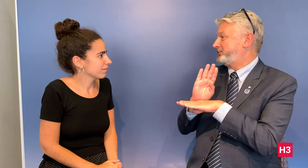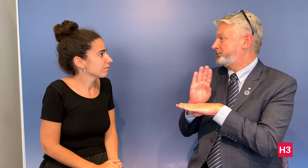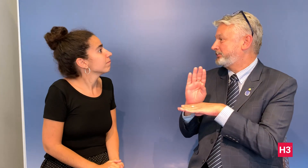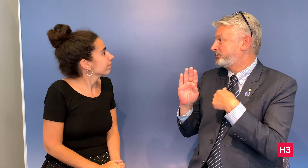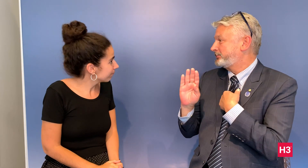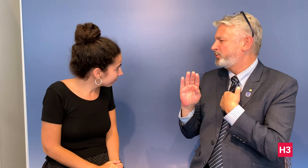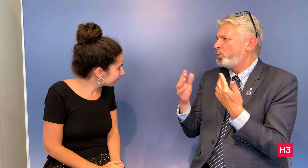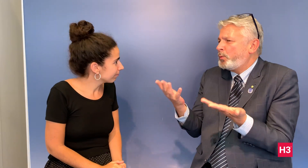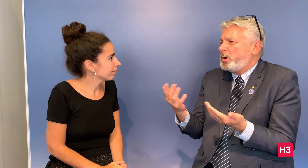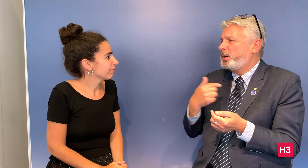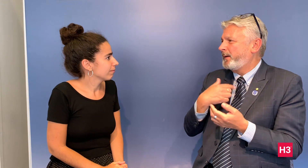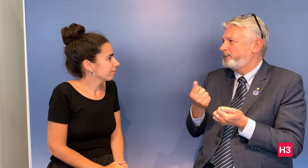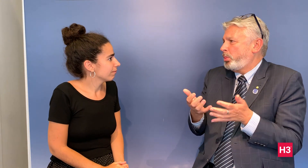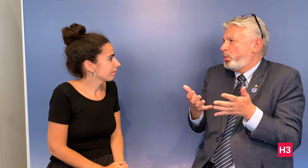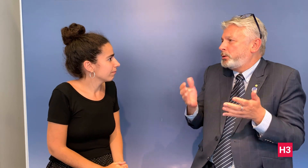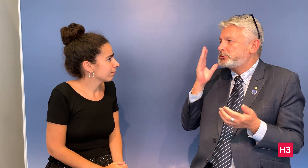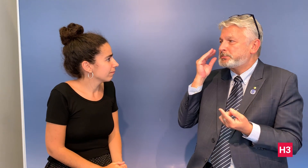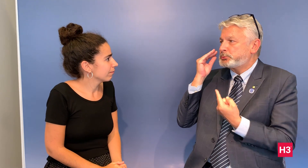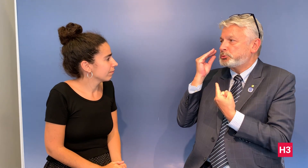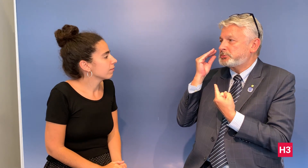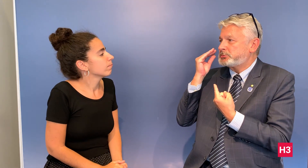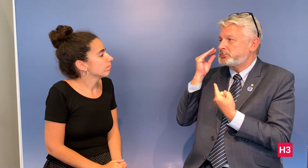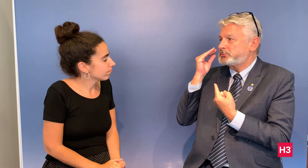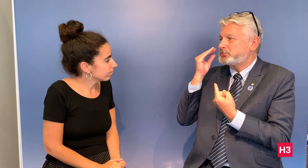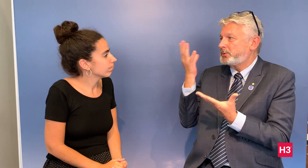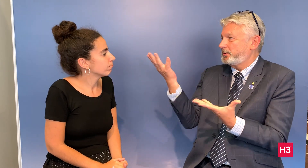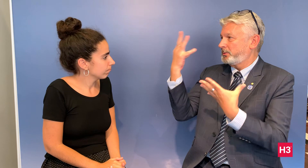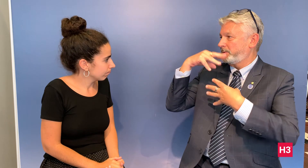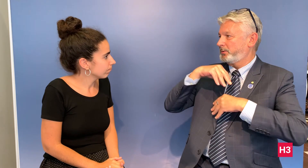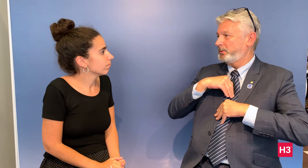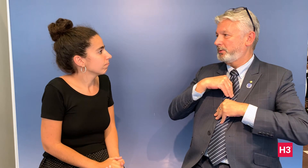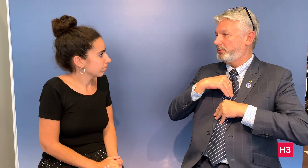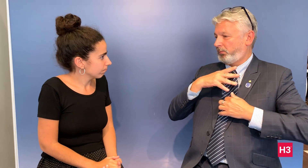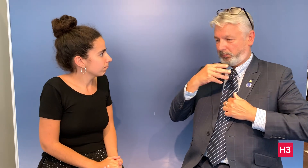I have lots of experience that I have gained, and not only for myself.